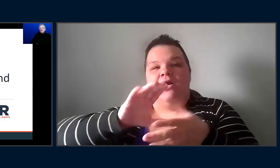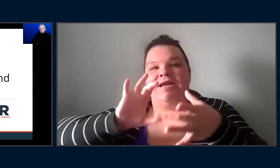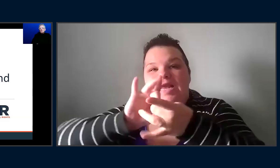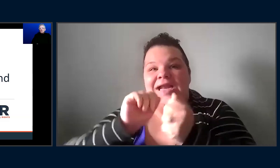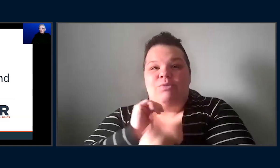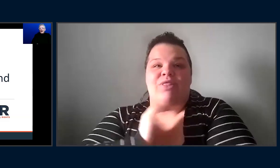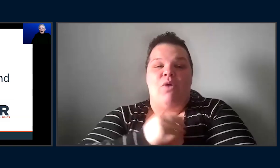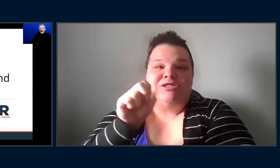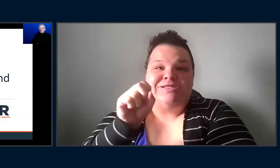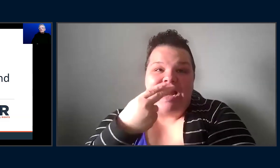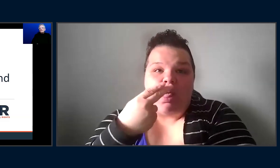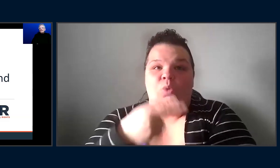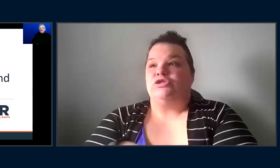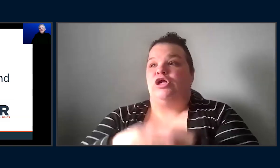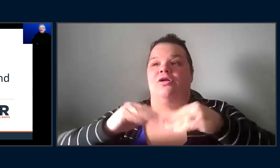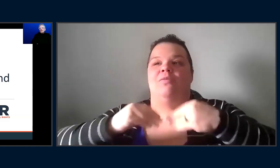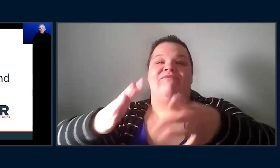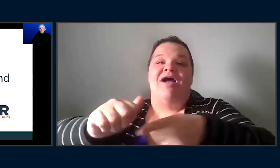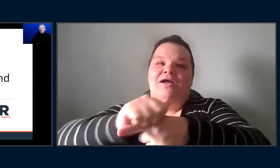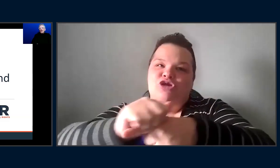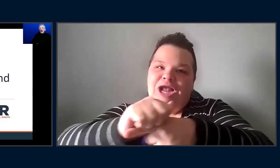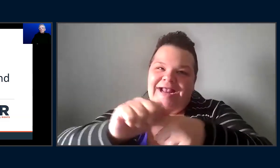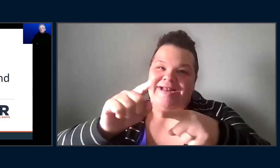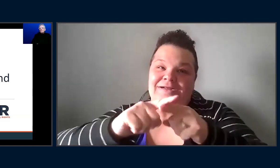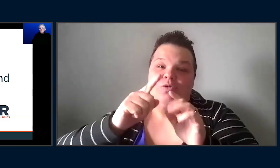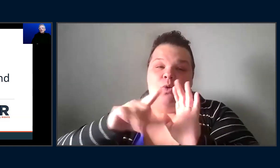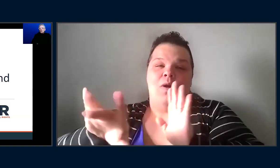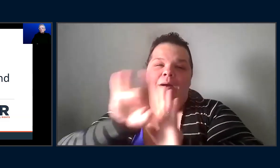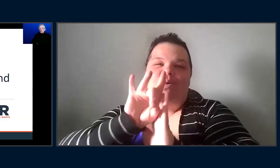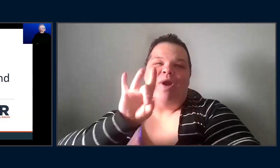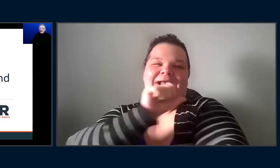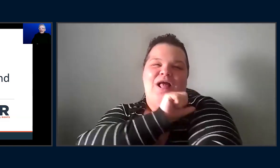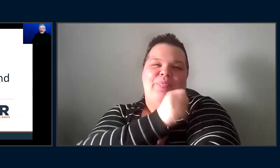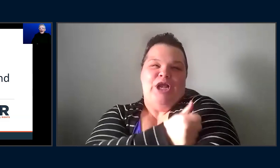And that focuses on the community, linking with,